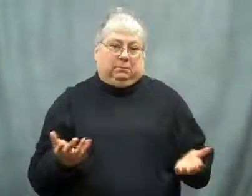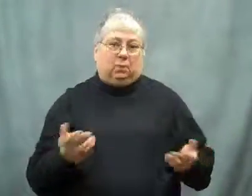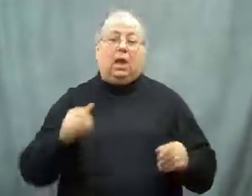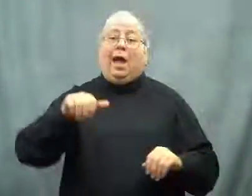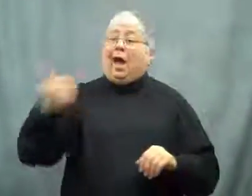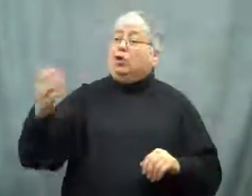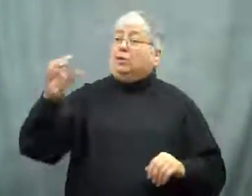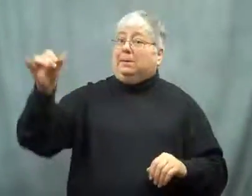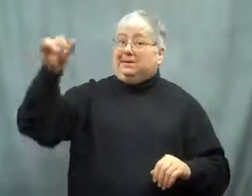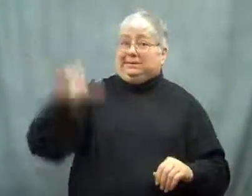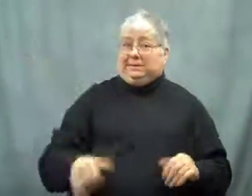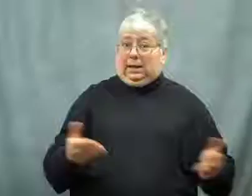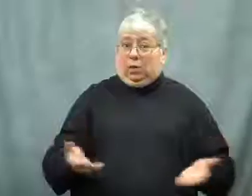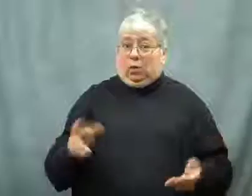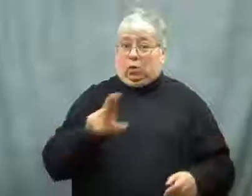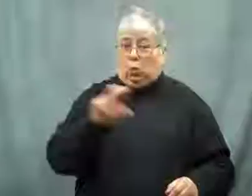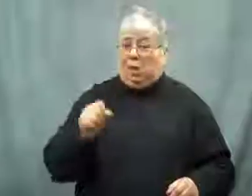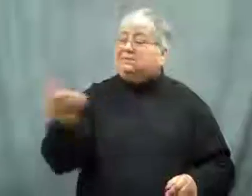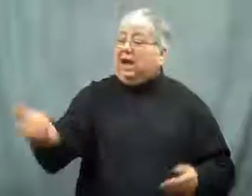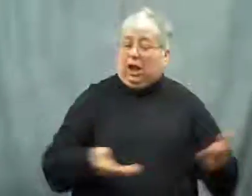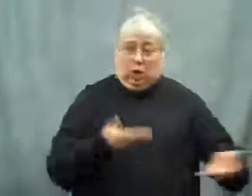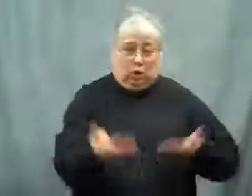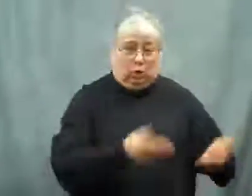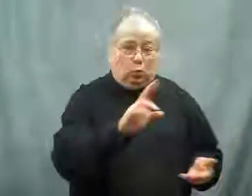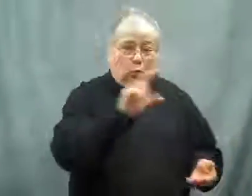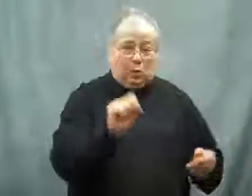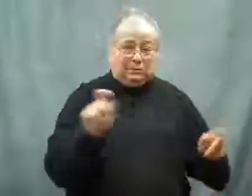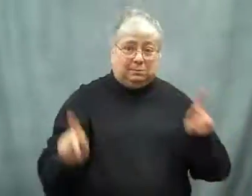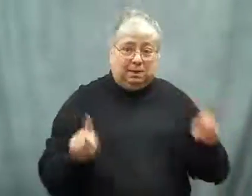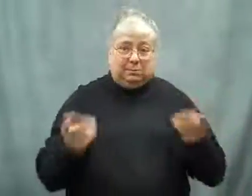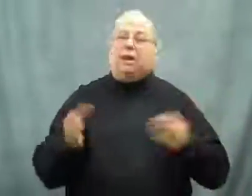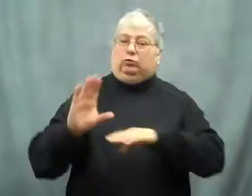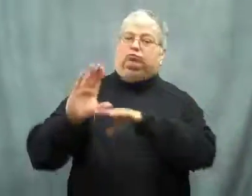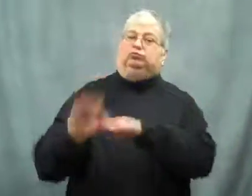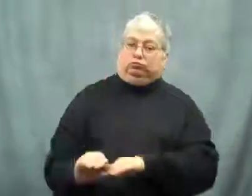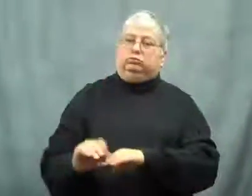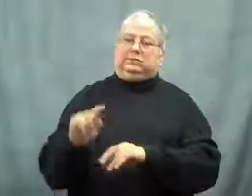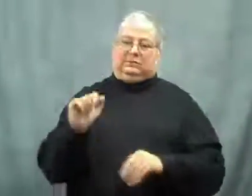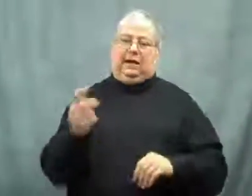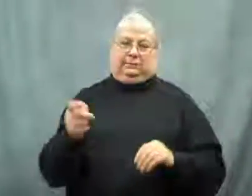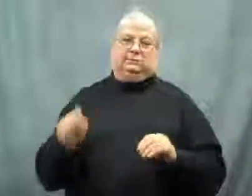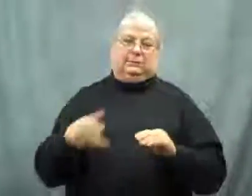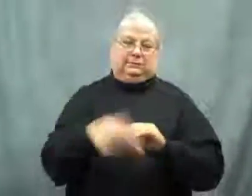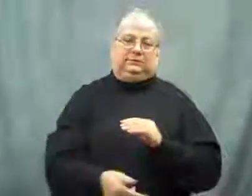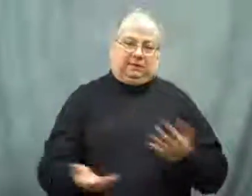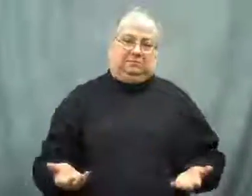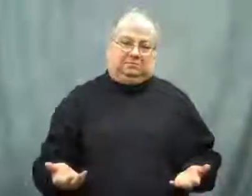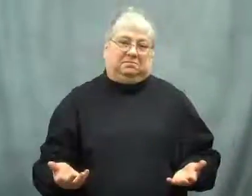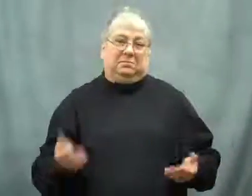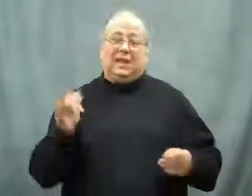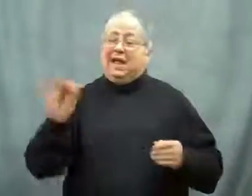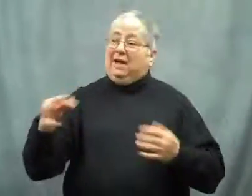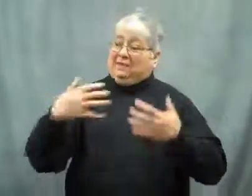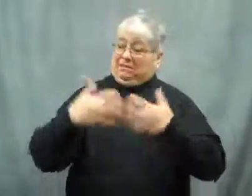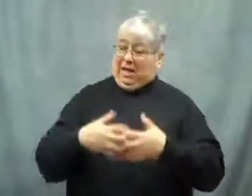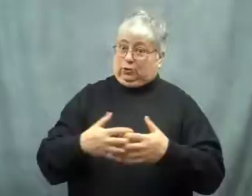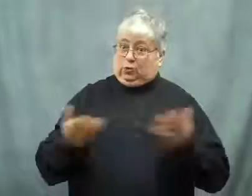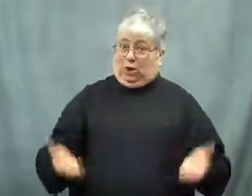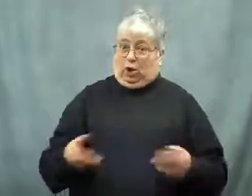Companies that stay in the U.S. and hire Americans would get tax breaks.